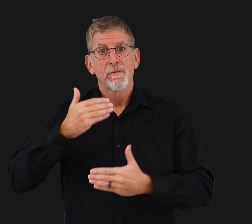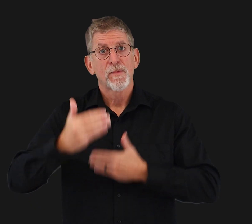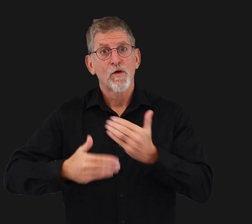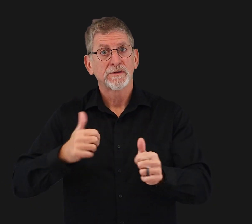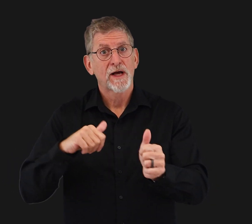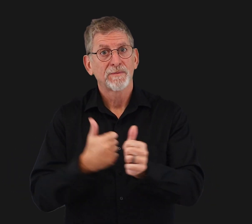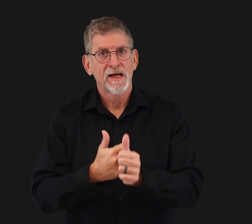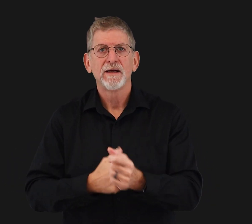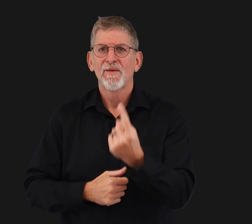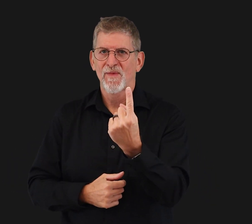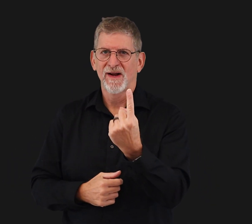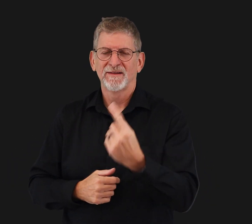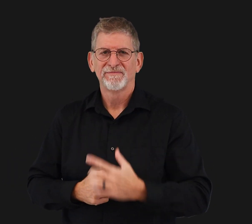Progress update: